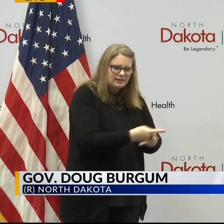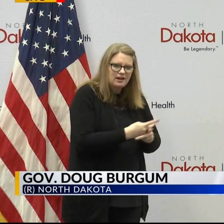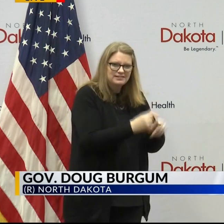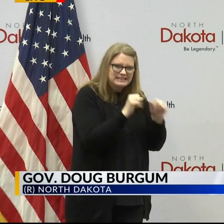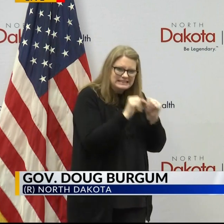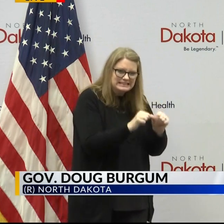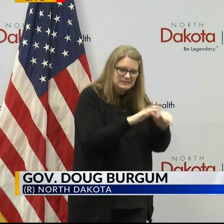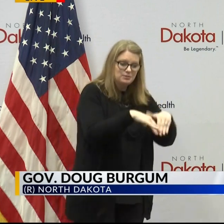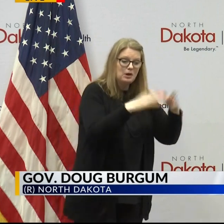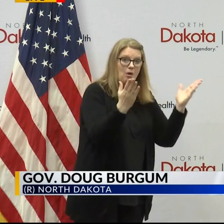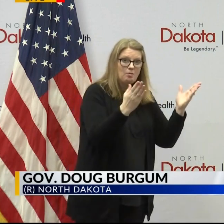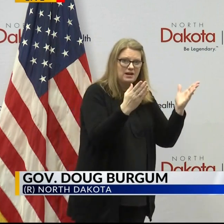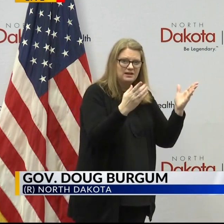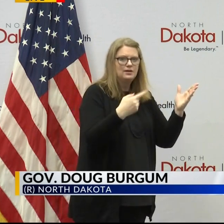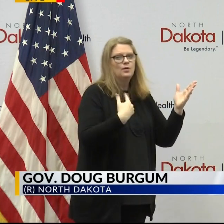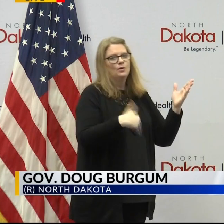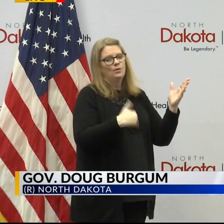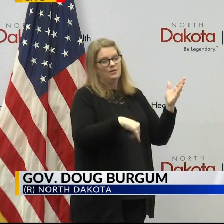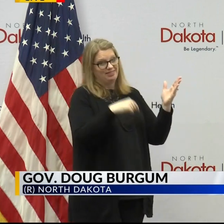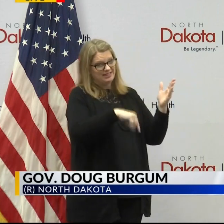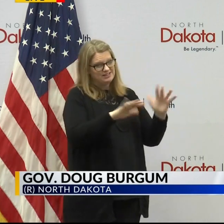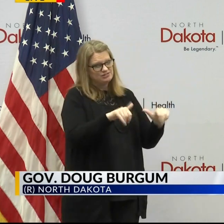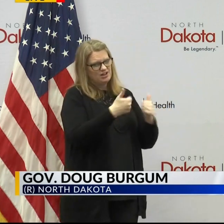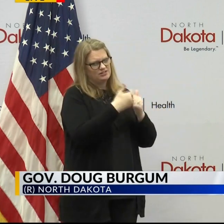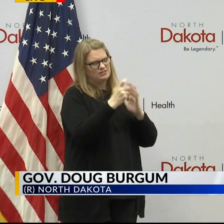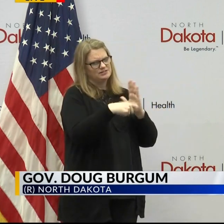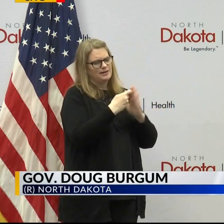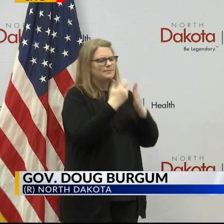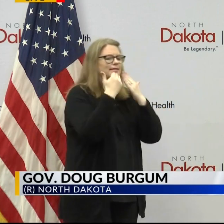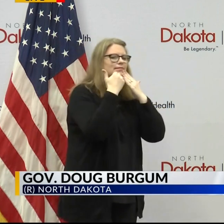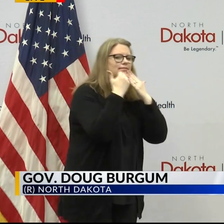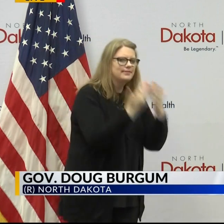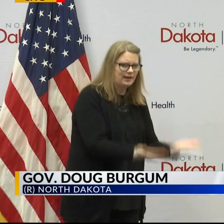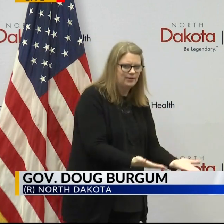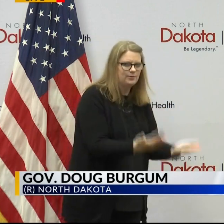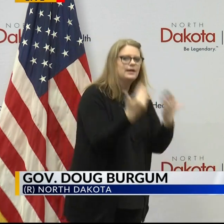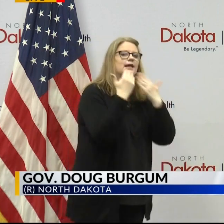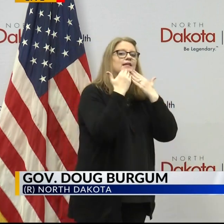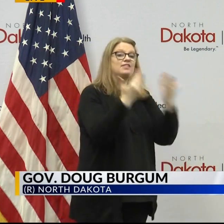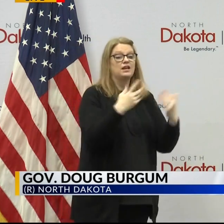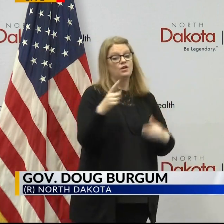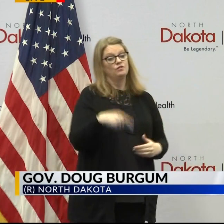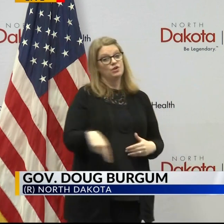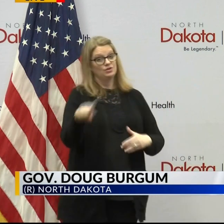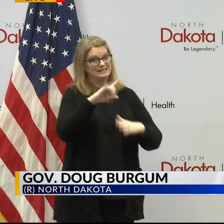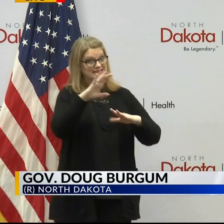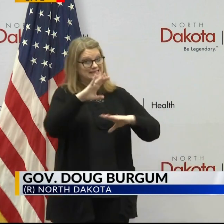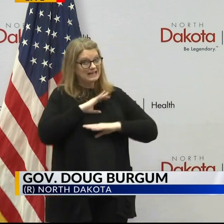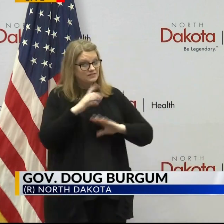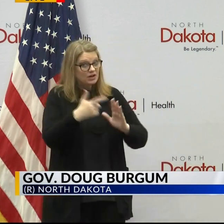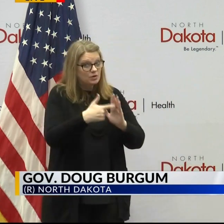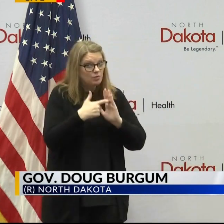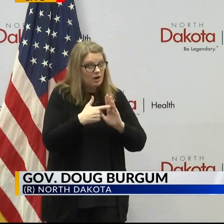THOSE THAT WORKED DILIGENTLY THAT PUT THIS PROGRAM TOGETHER AND THE OPERATORS AND ENTREPRENEURS OUT THERE PROVIDING CHILD CARE DURING THIS